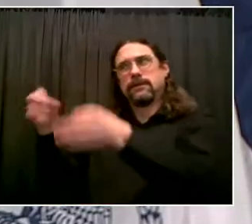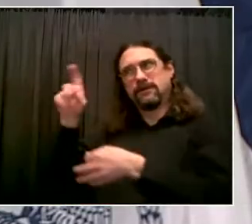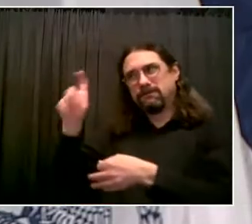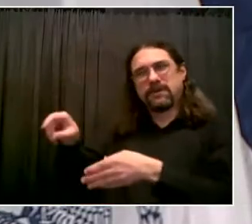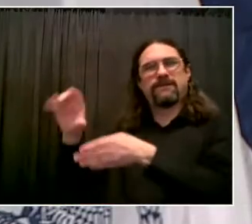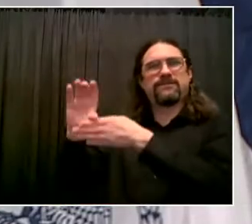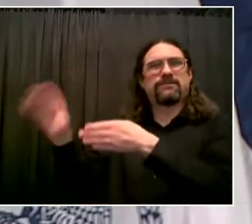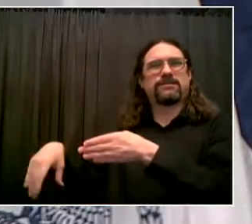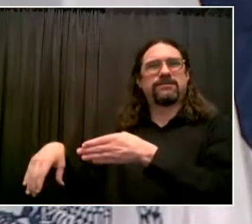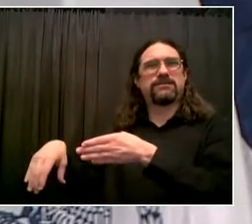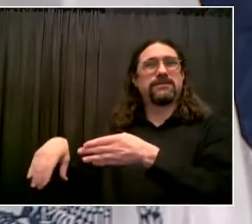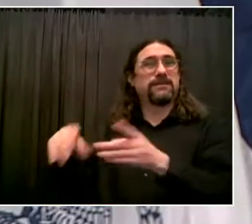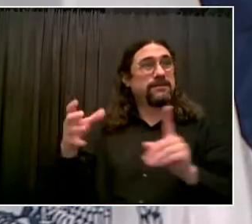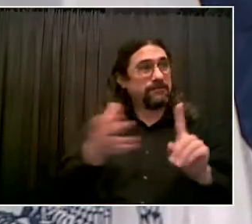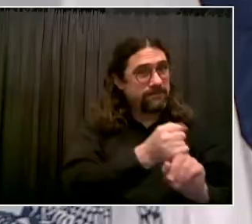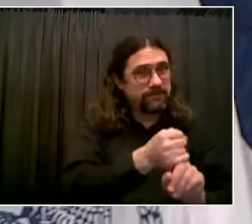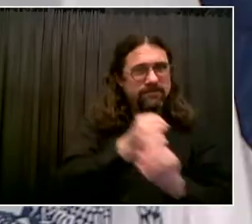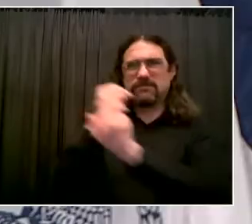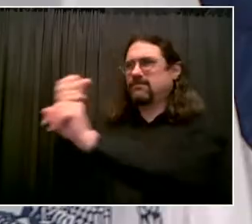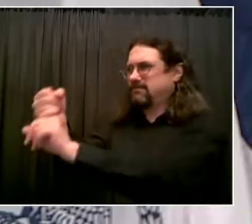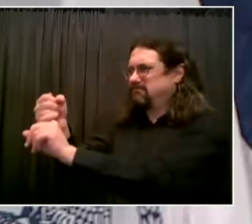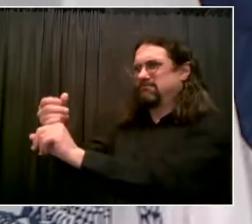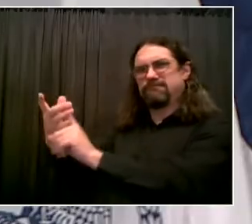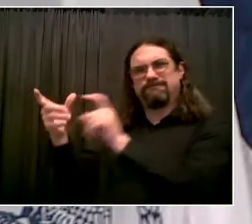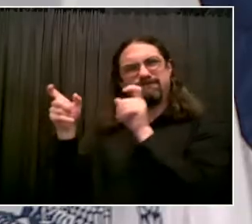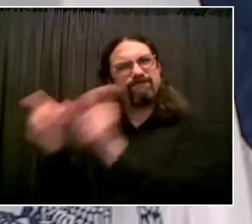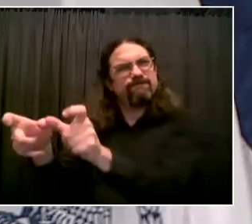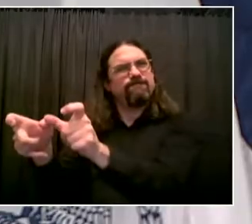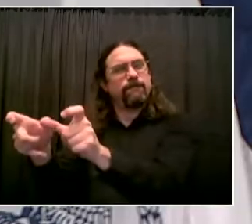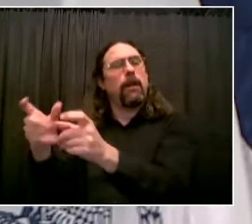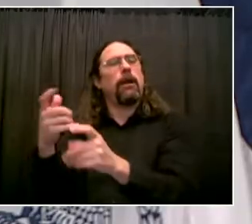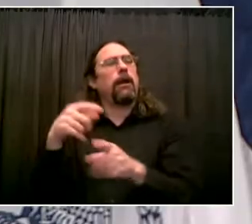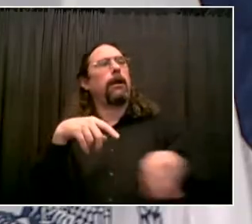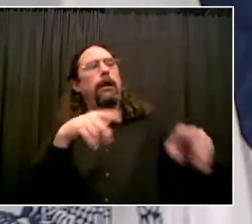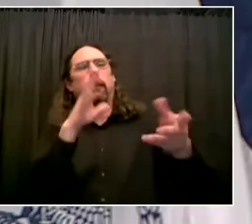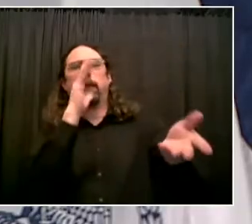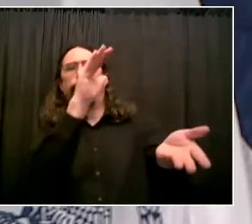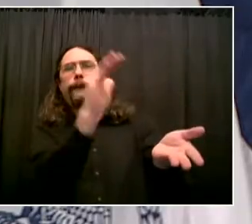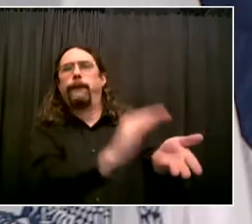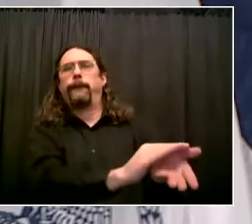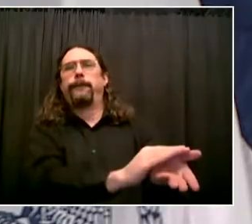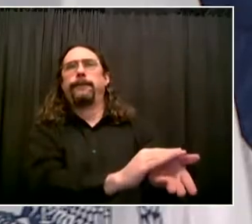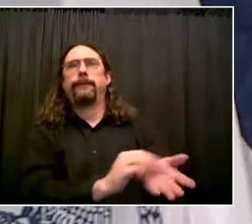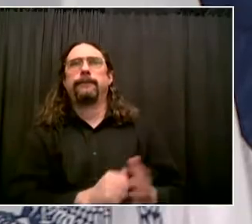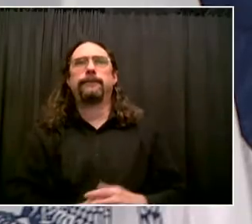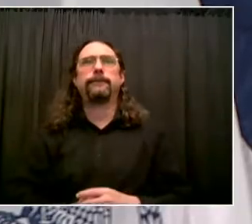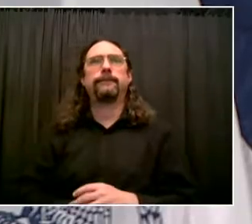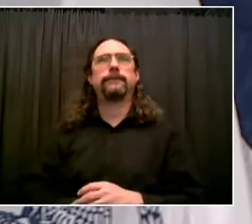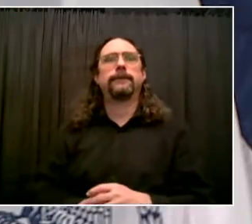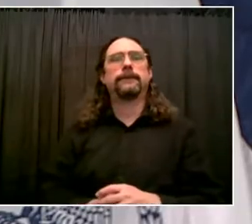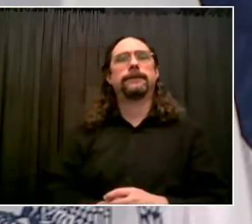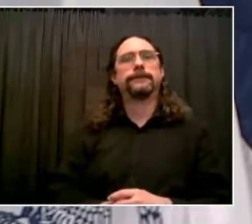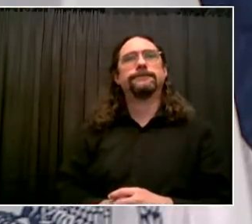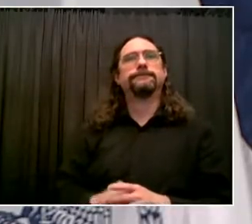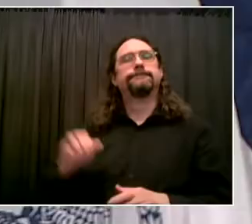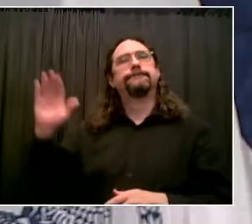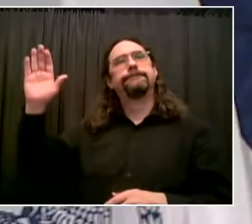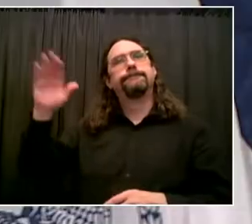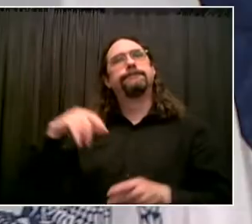CONSEQUENCES. THAT REALLY IS THE WAY FORWARD. GO AHEAD MICHAEL. Reporter: THANK YOU. I ALSO WANTED TO